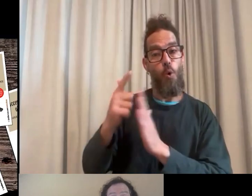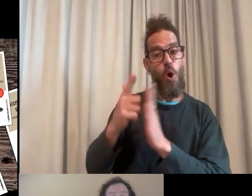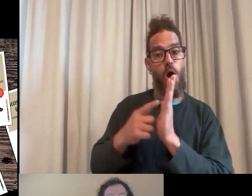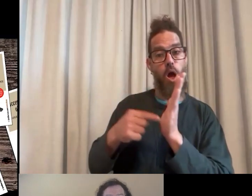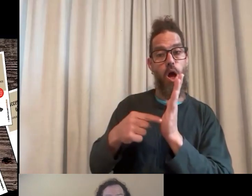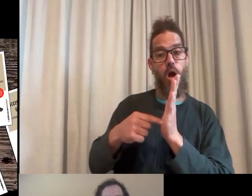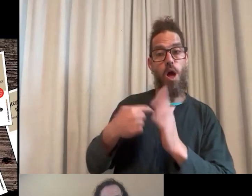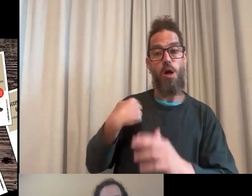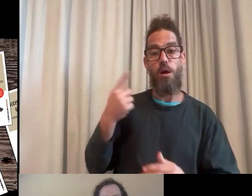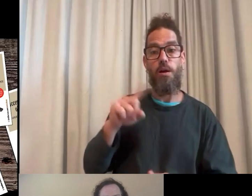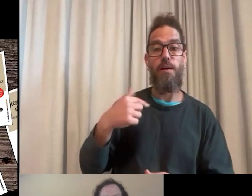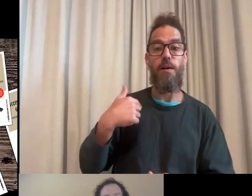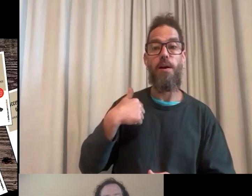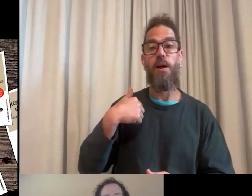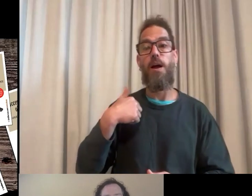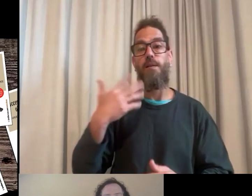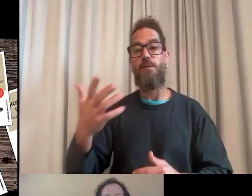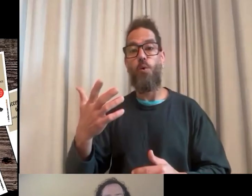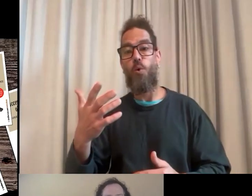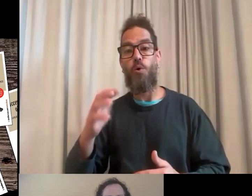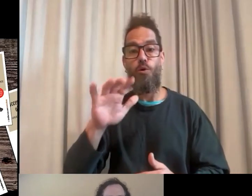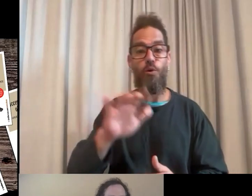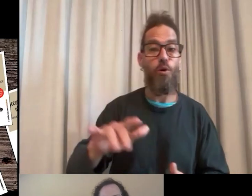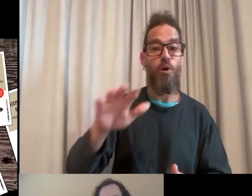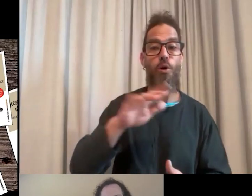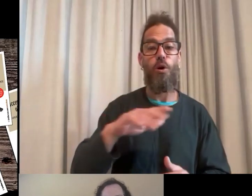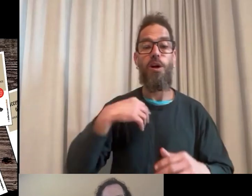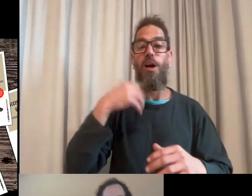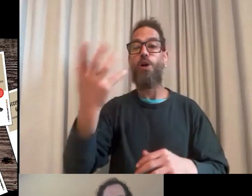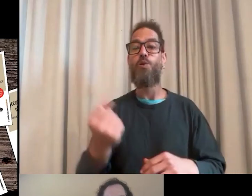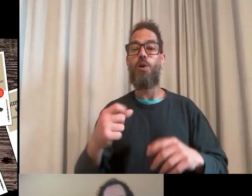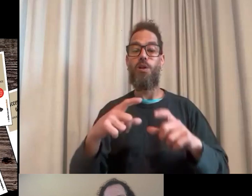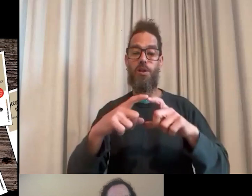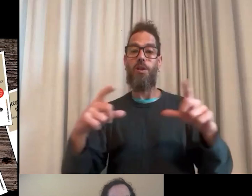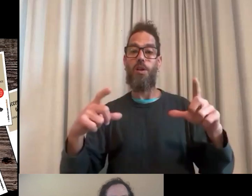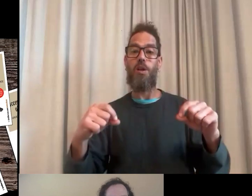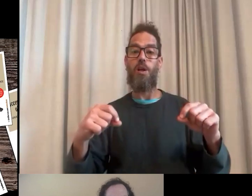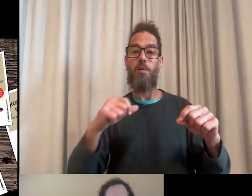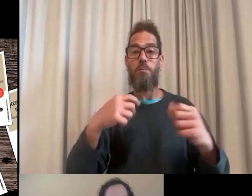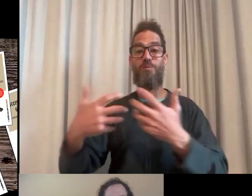Because imagine, let's say you have an Air Canada kiosk where you check in at the airport and you're going to get your boarding pass.